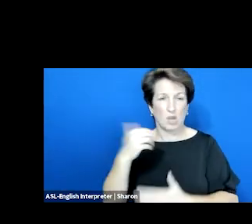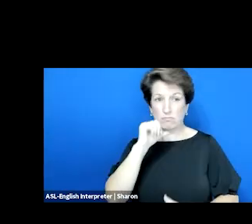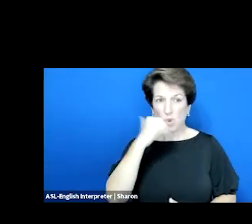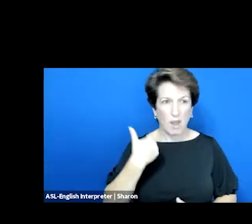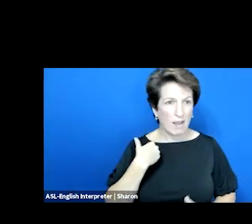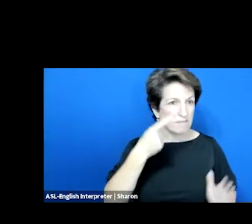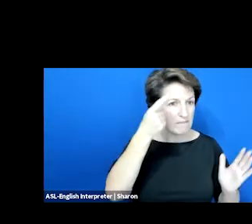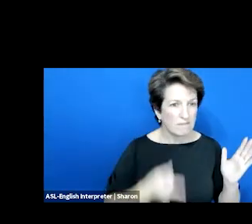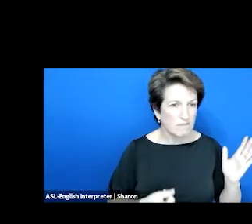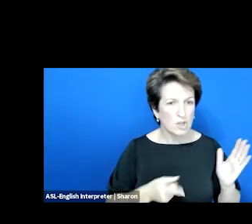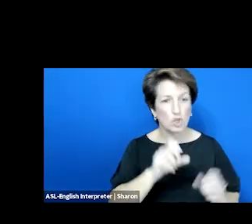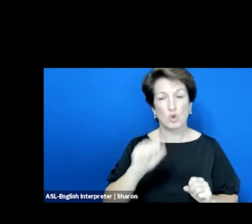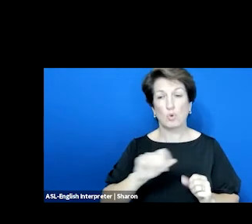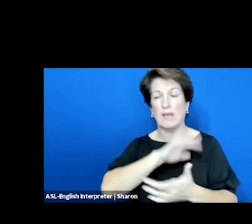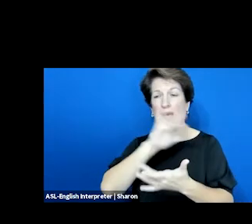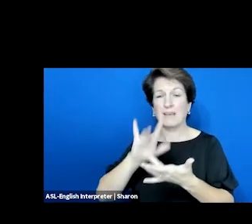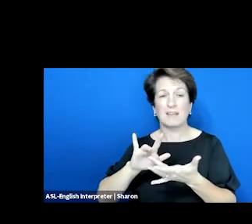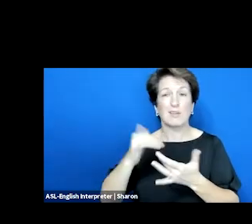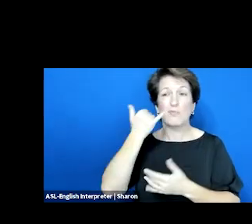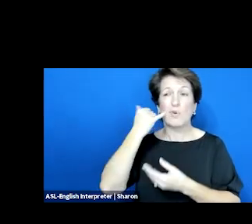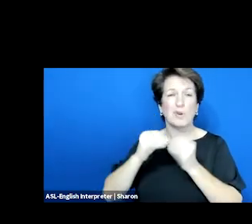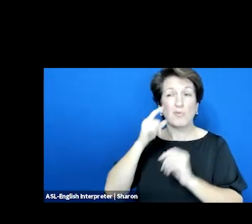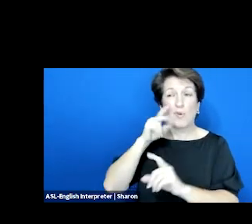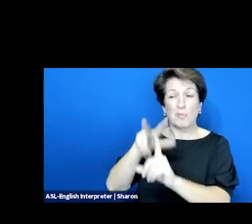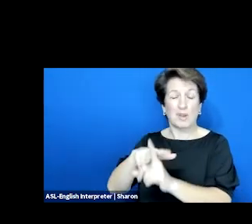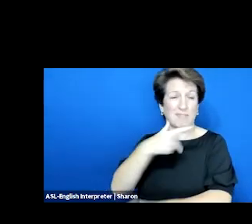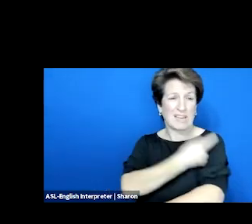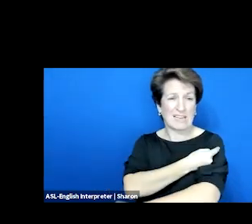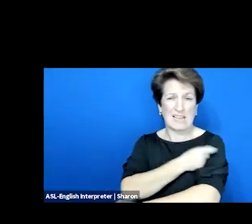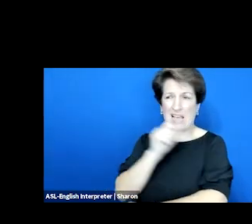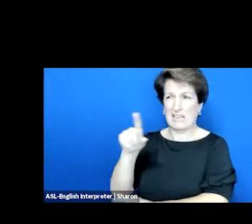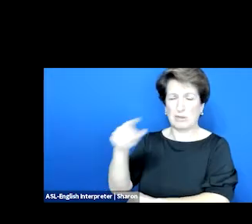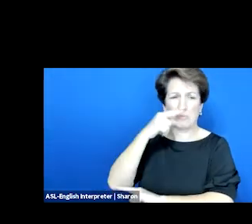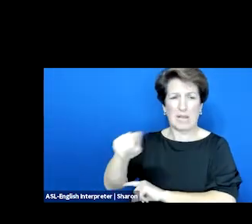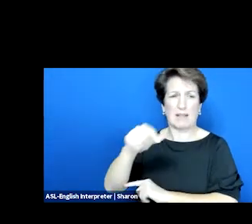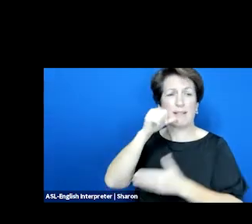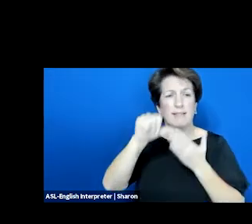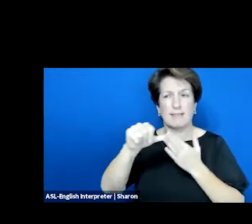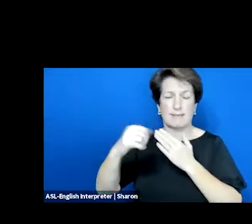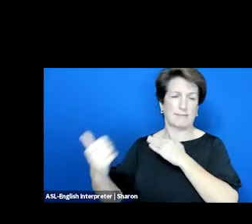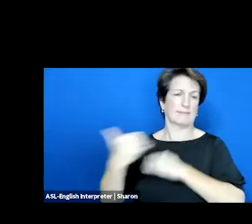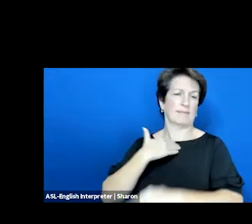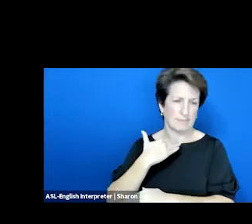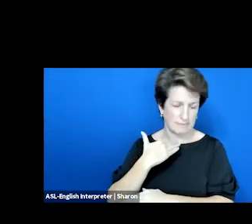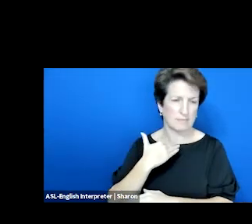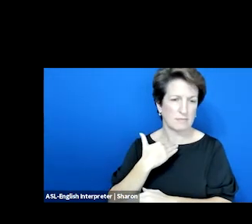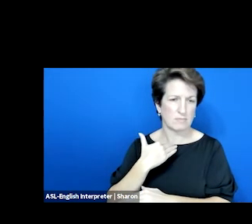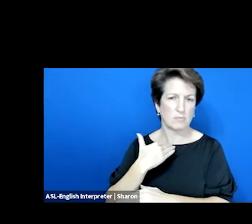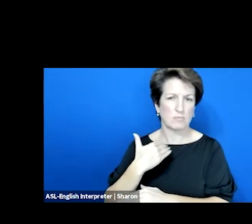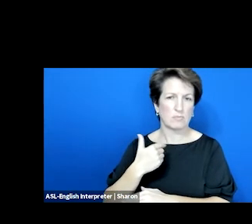Once you have the new vaccine receipt with a QR code, I saved it to my computer, then I printed it, and I even shared